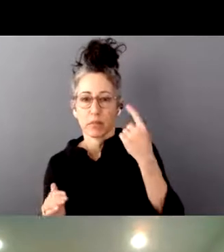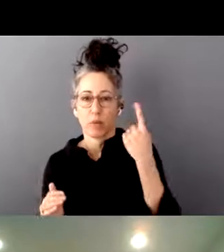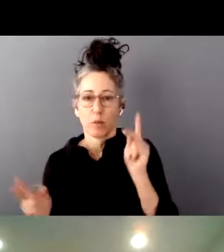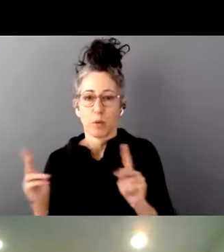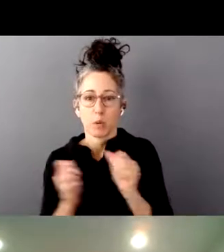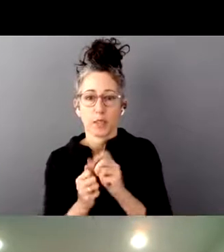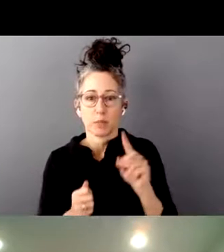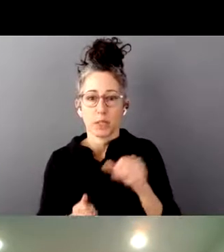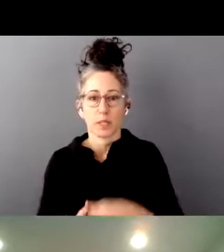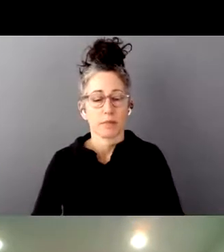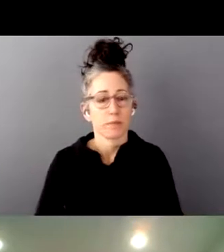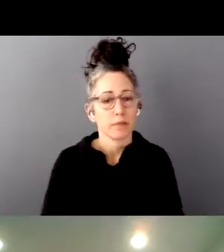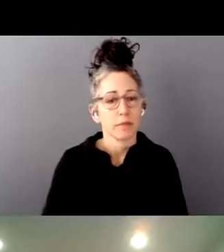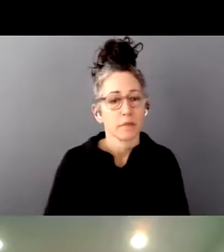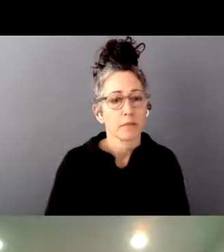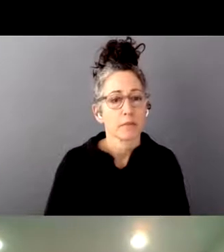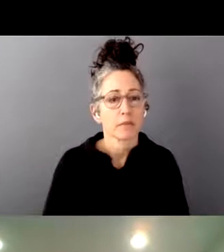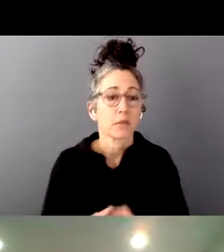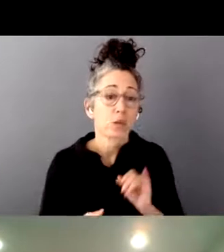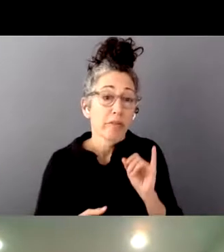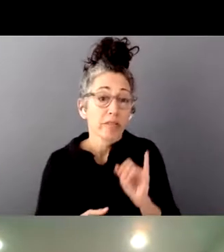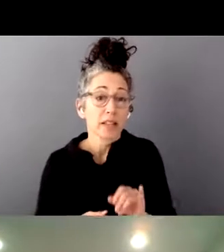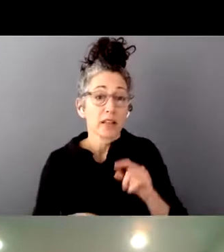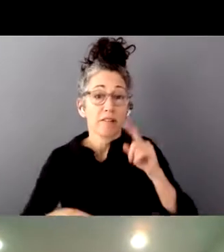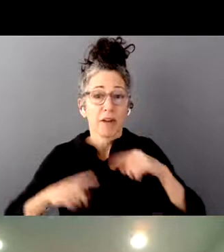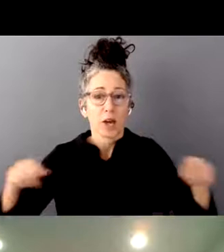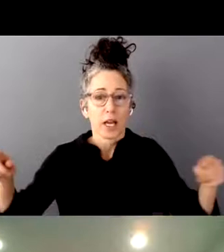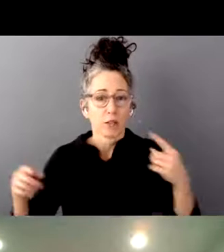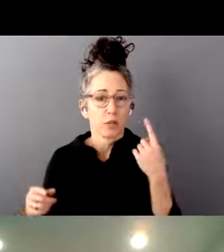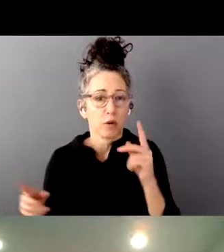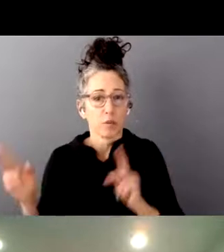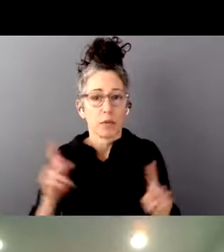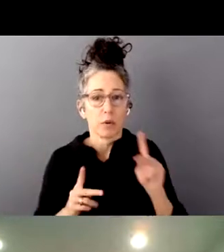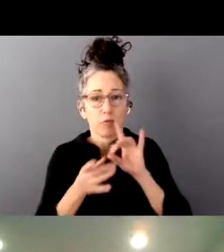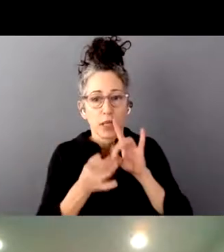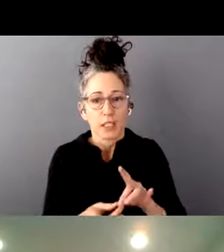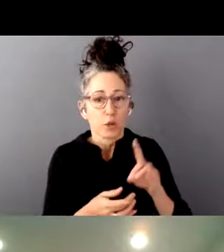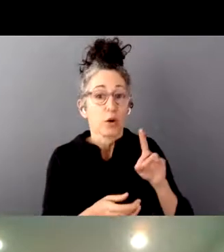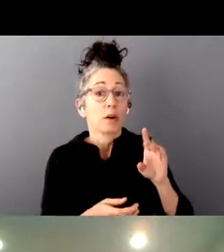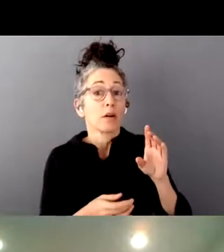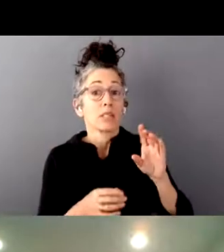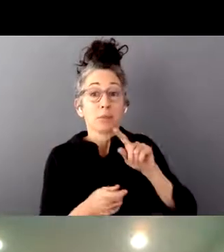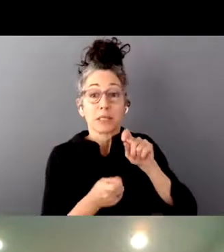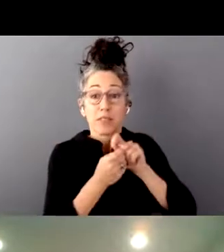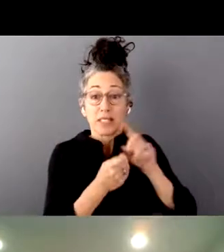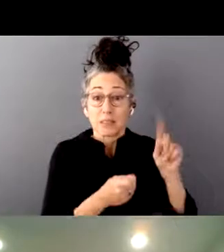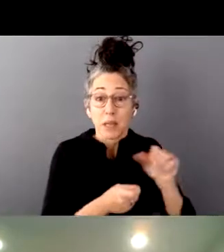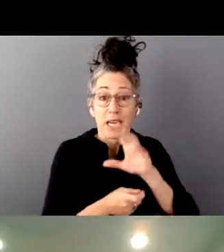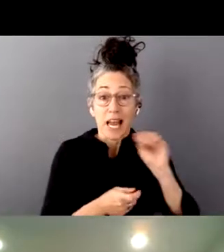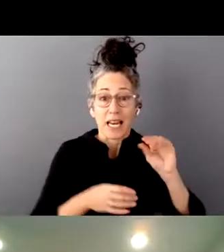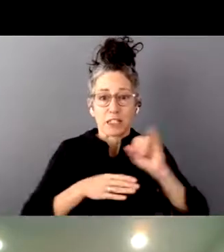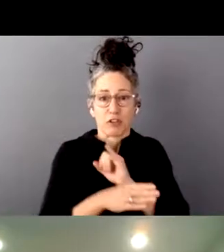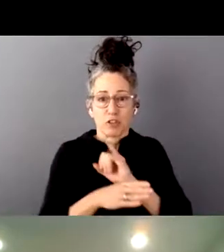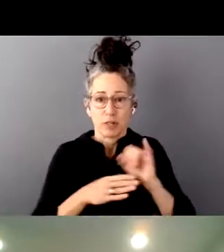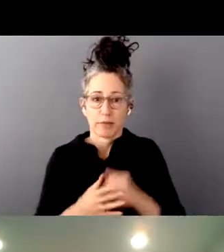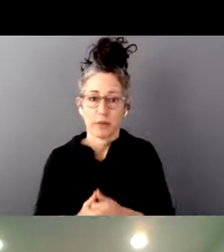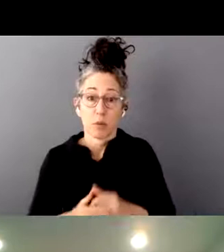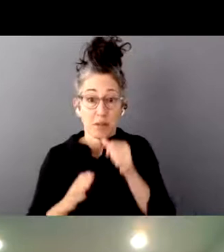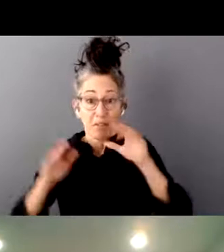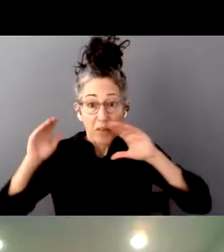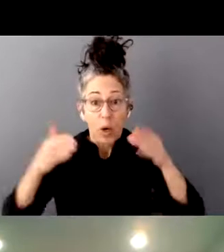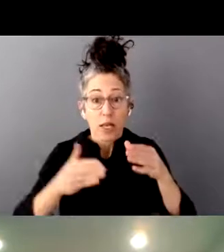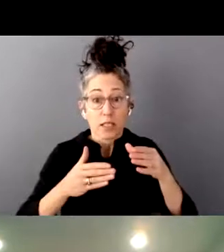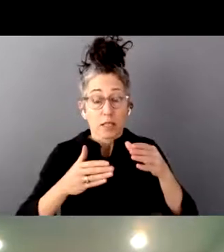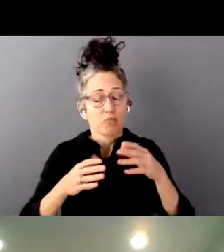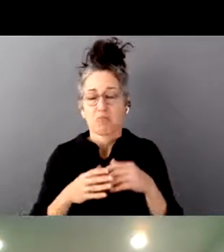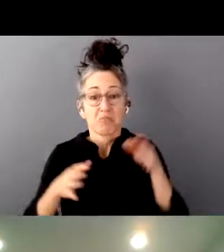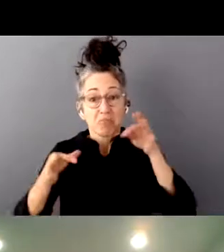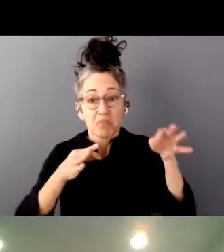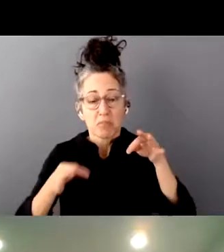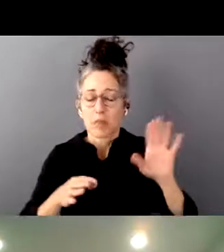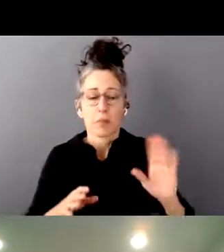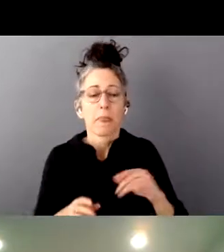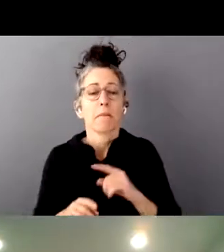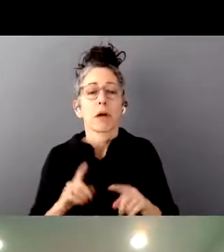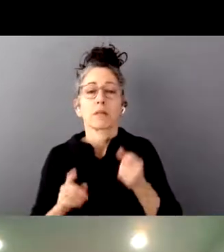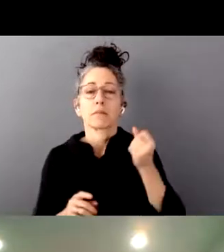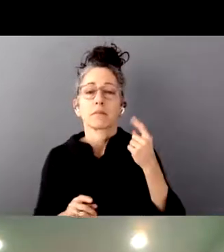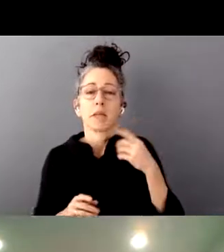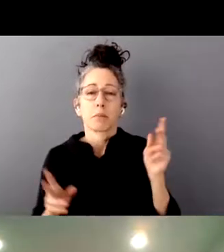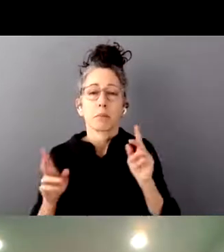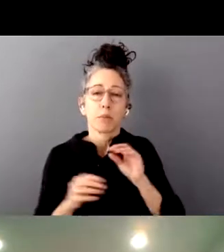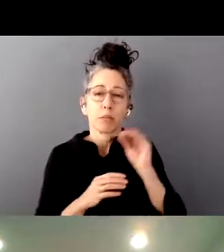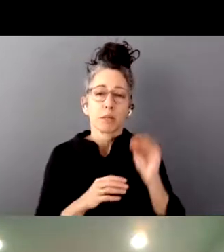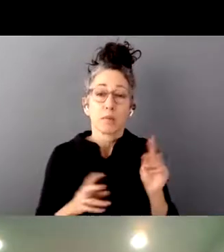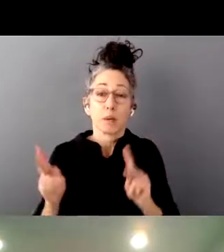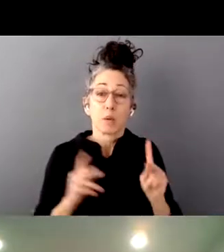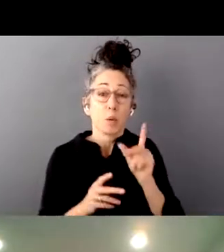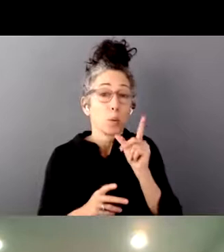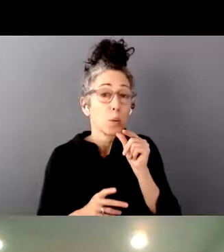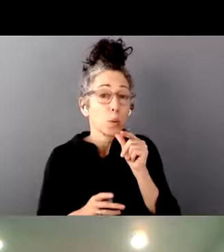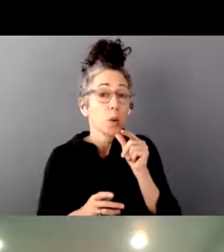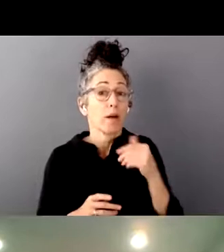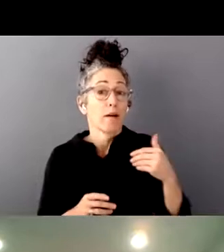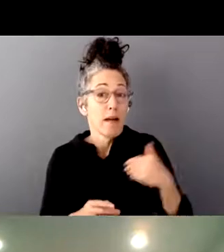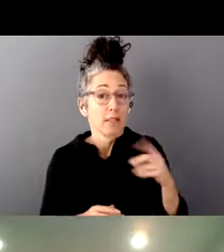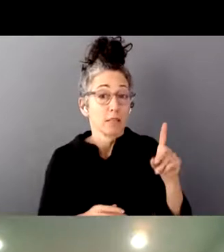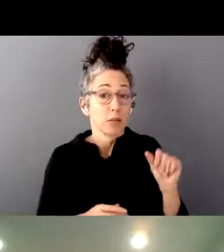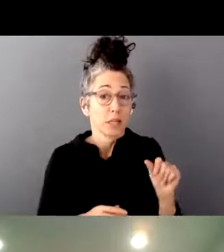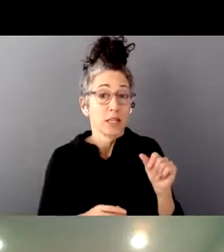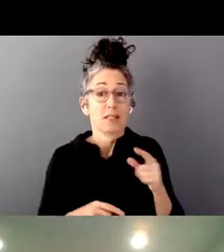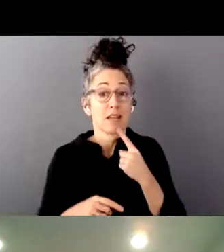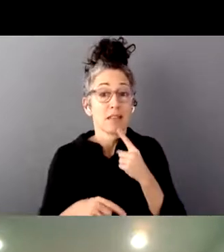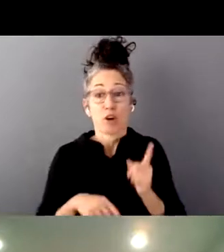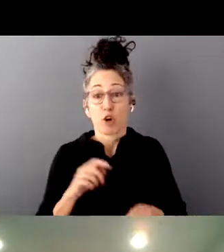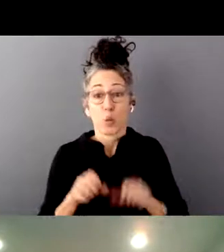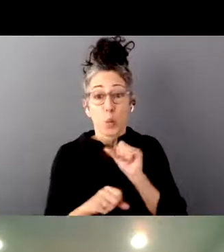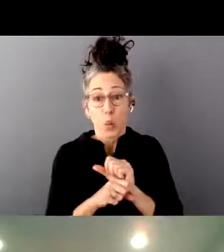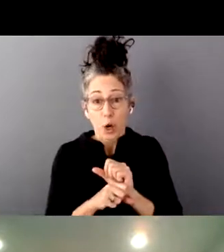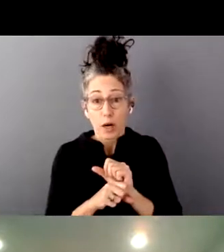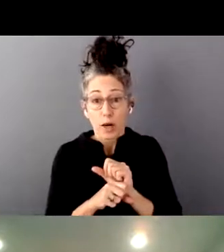in being unable to work by disability and industry. I'm not going to spend too much time other than to note that the percentage of people disabilities who they were unable to work because of the pandemic was statistically higher than people with